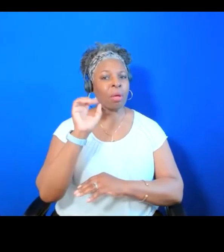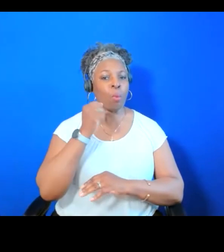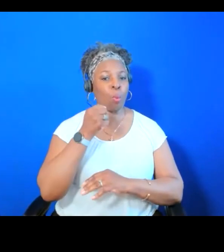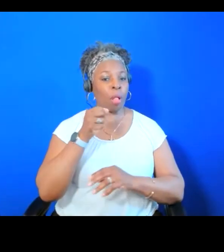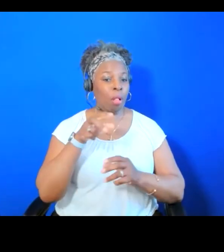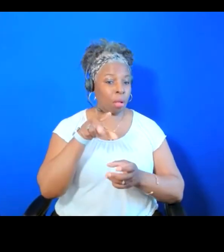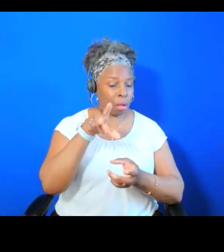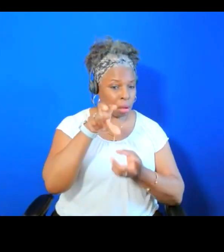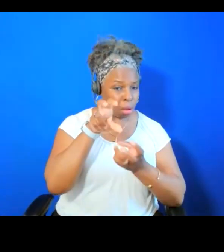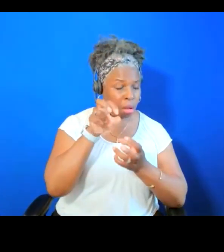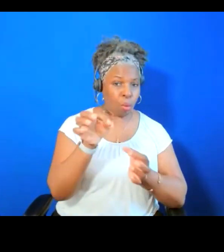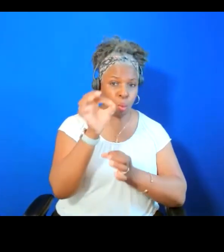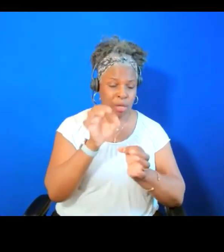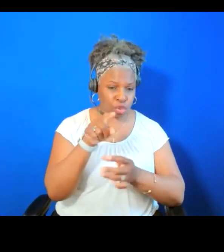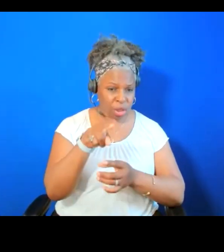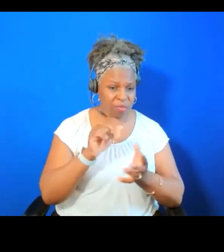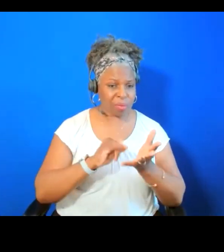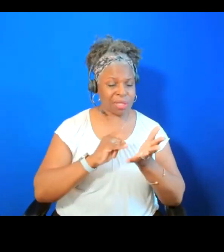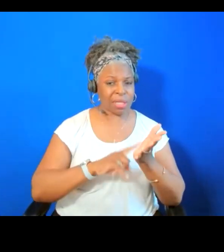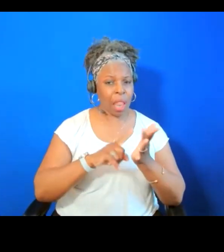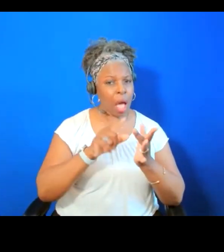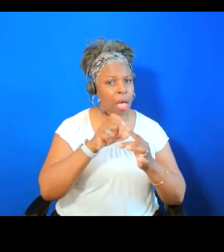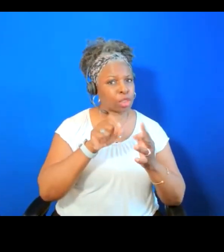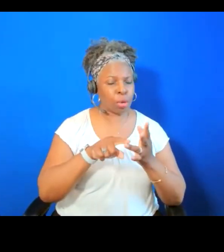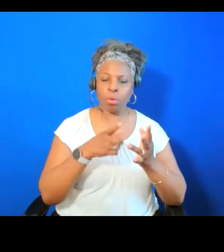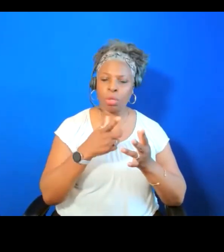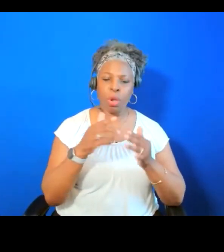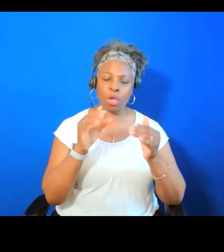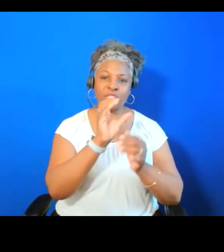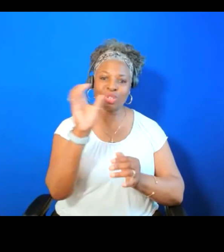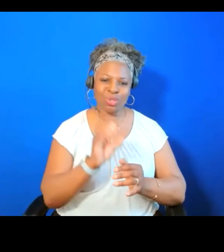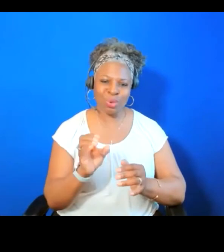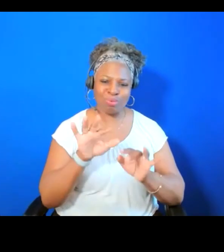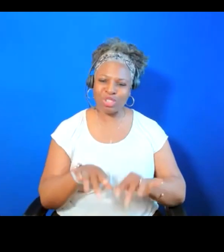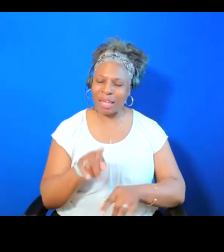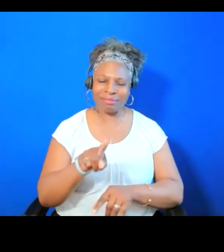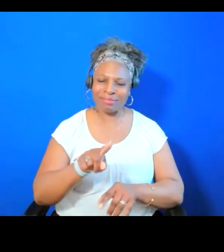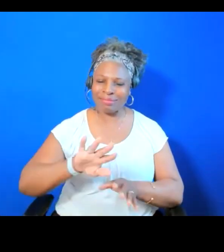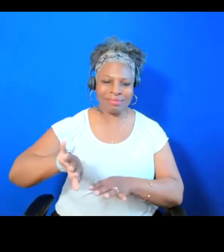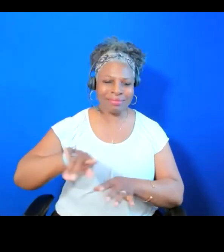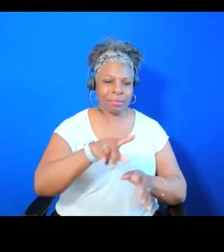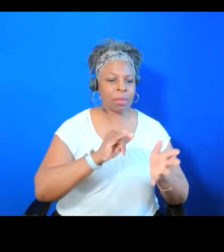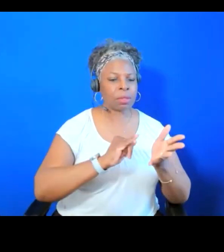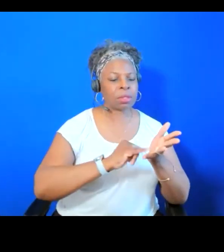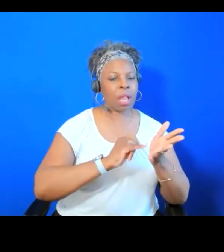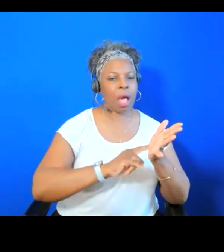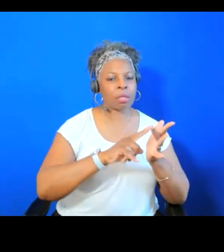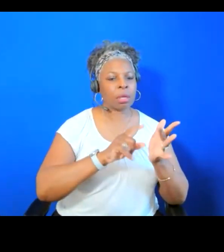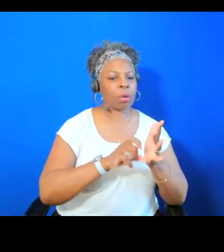and not from the chat - from the Zoom chat function. So please do post your questions in the Q&A to ensure they get answered.